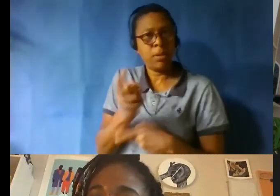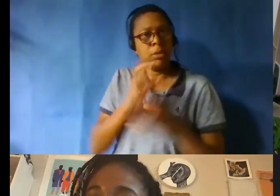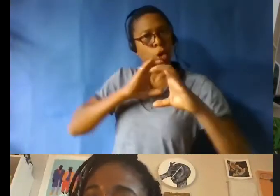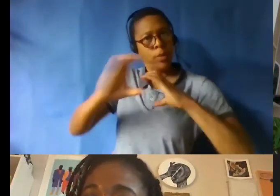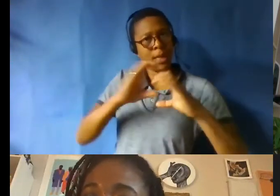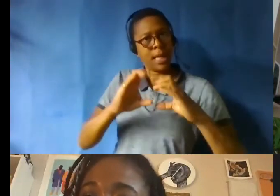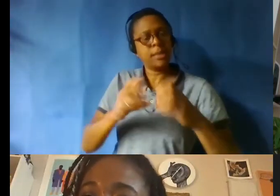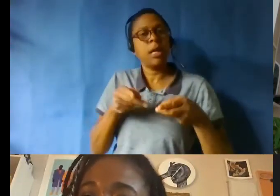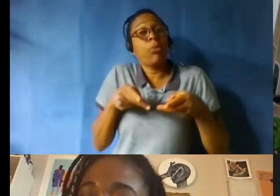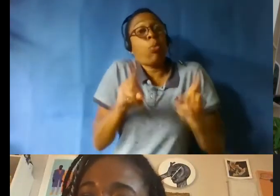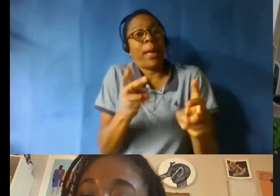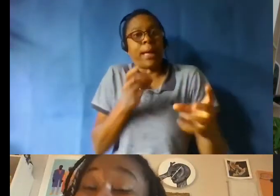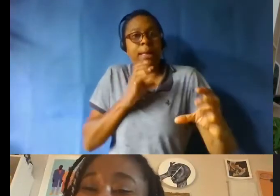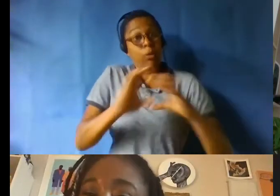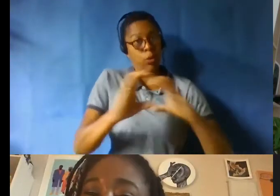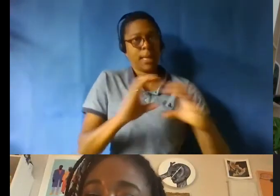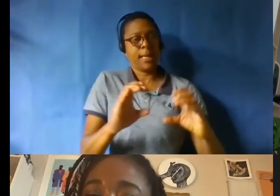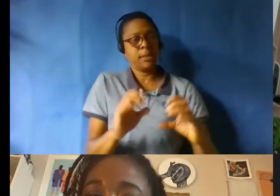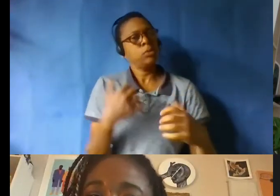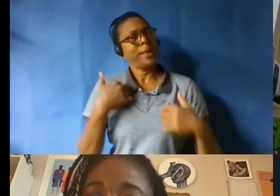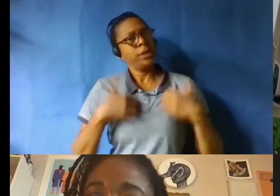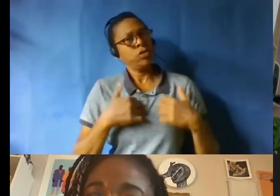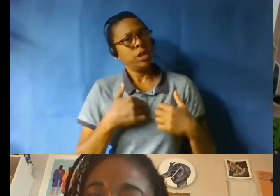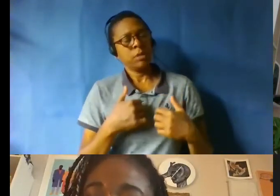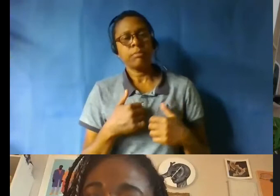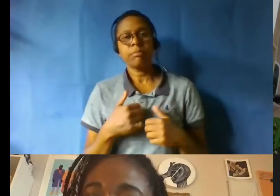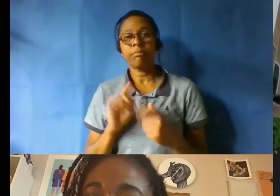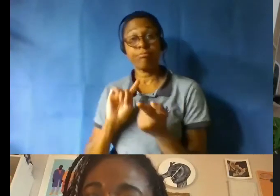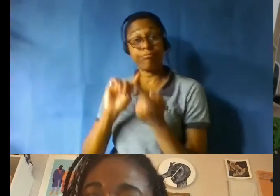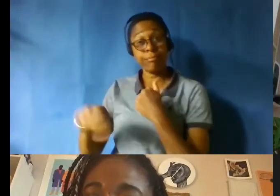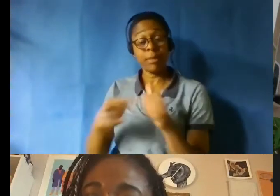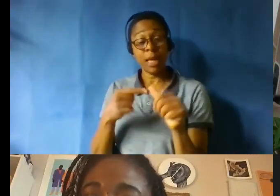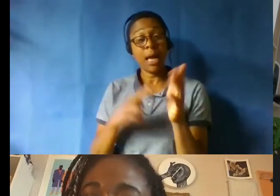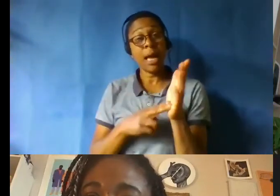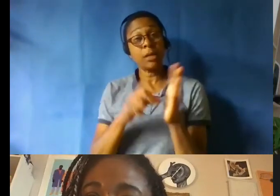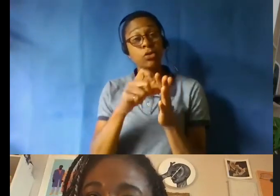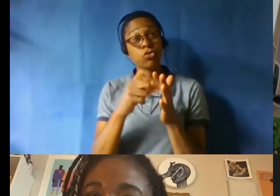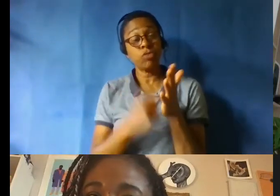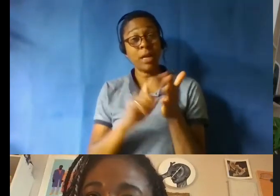you hear me oh yes yes sorry that I'm trying to not speak very loudly because